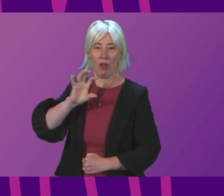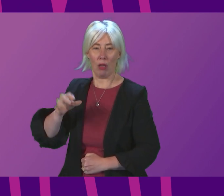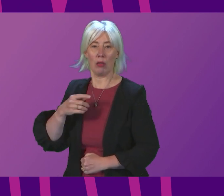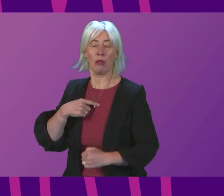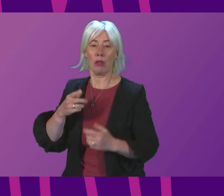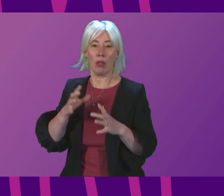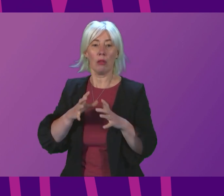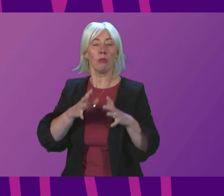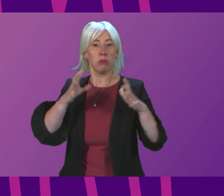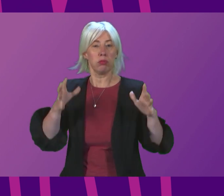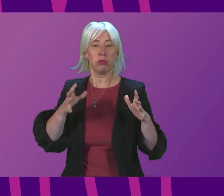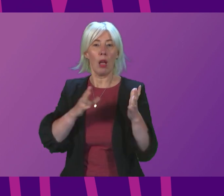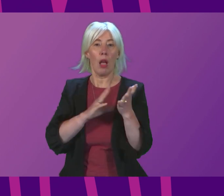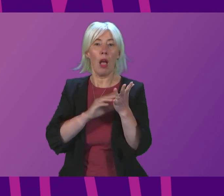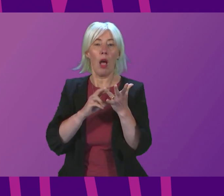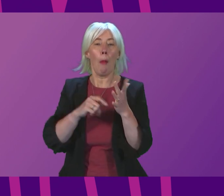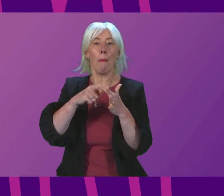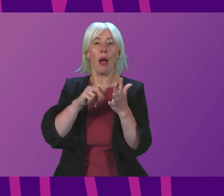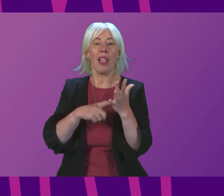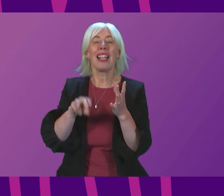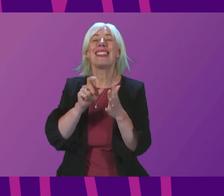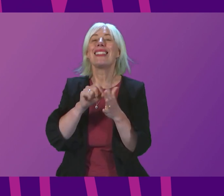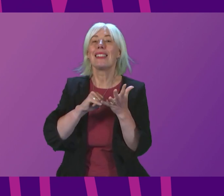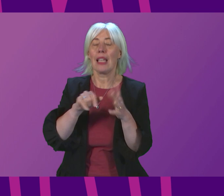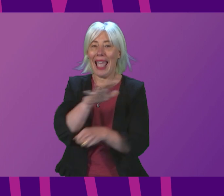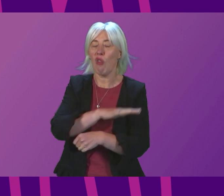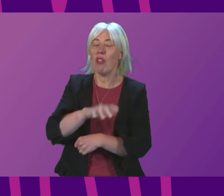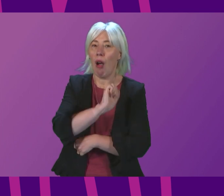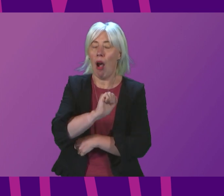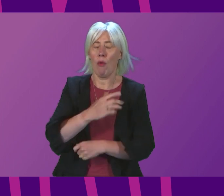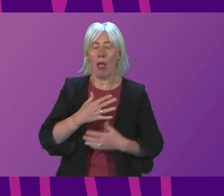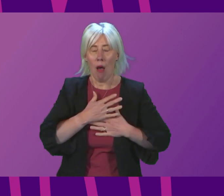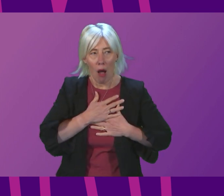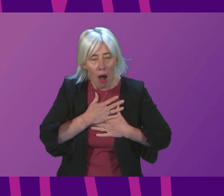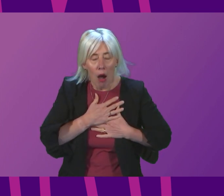and we have both been deeply touched in recent weeks by the magnitude of the response of